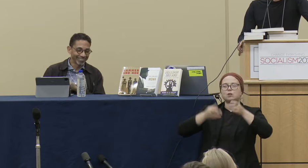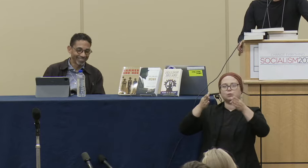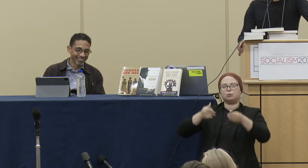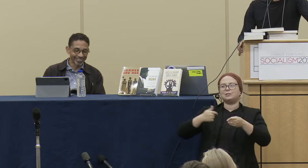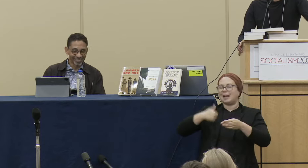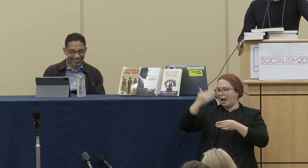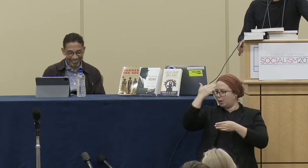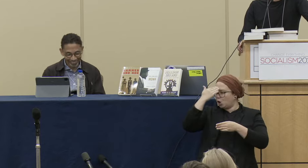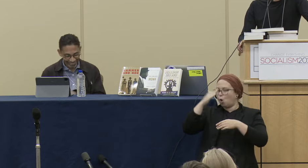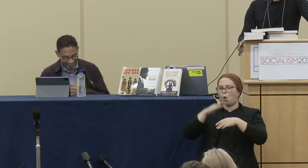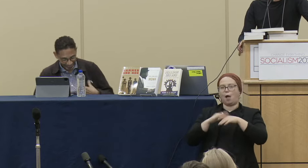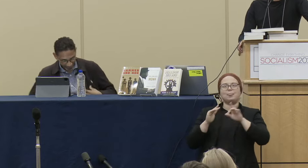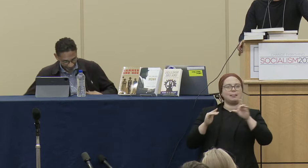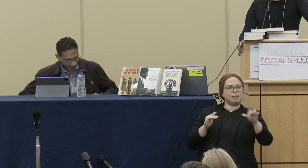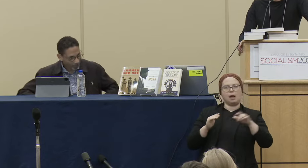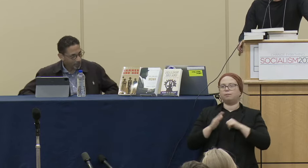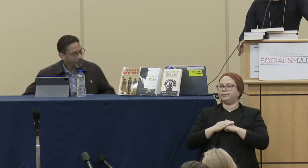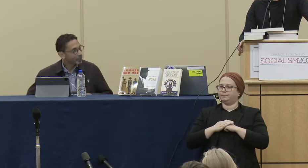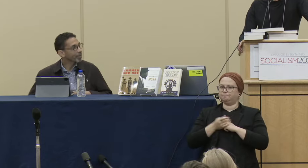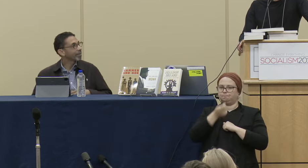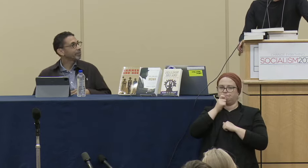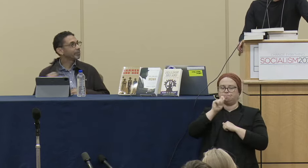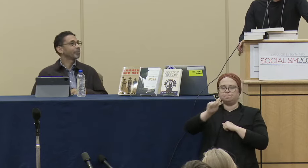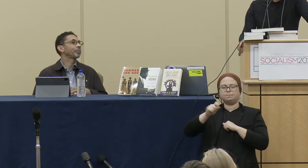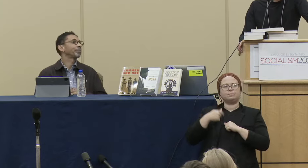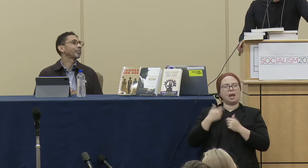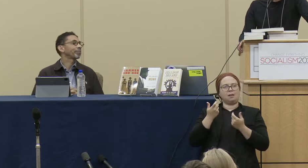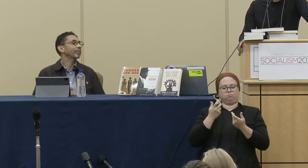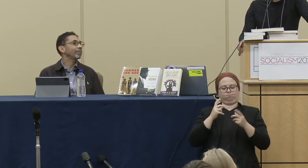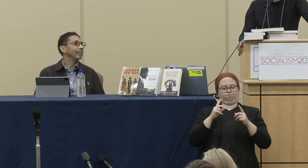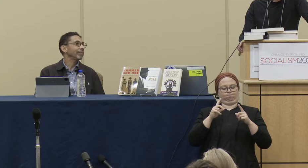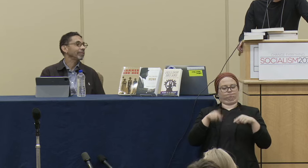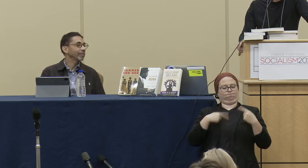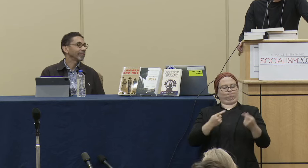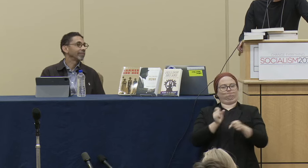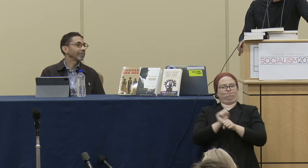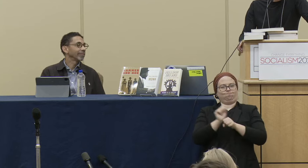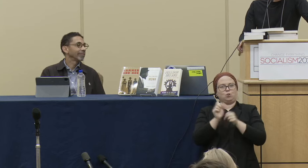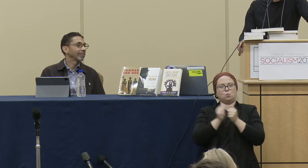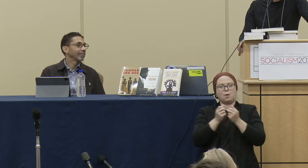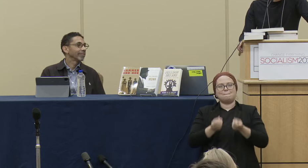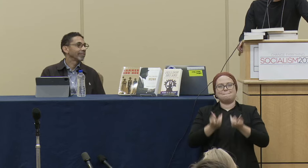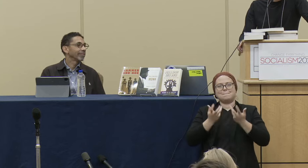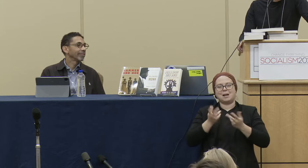the most generous I know on the left, full stop.